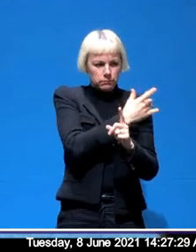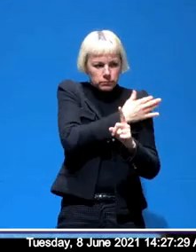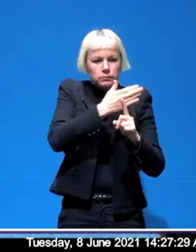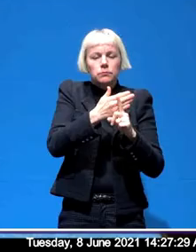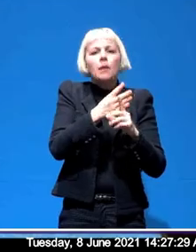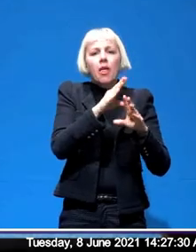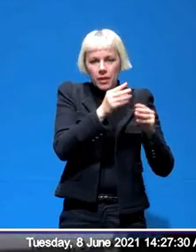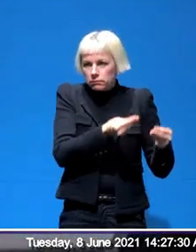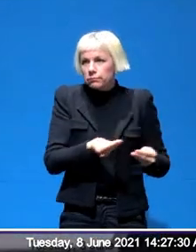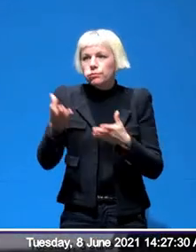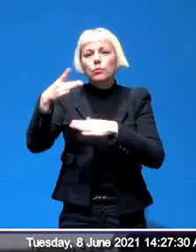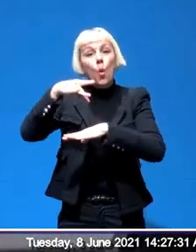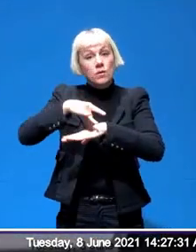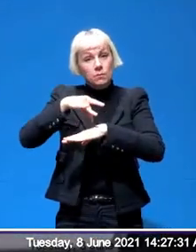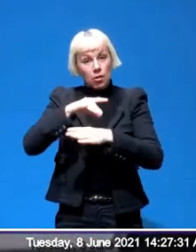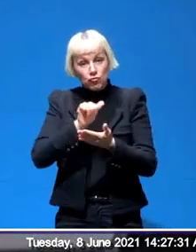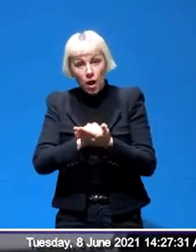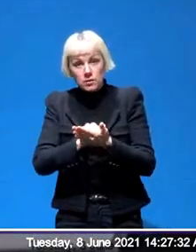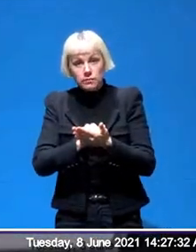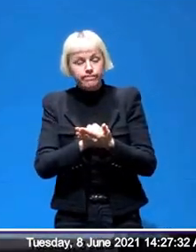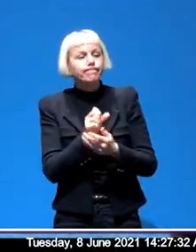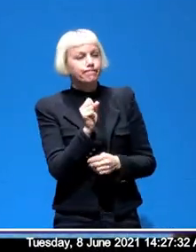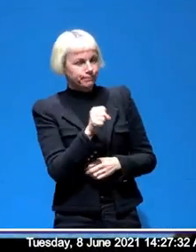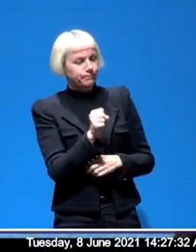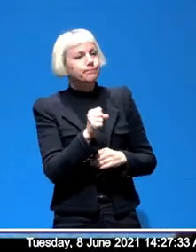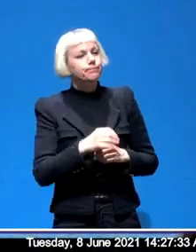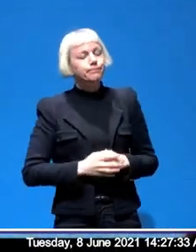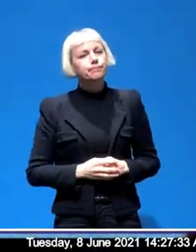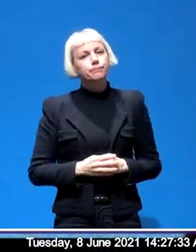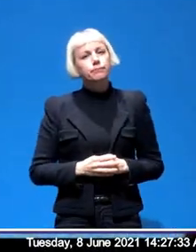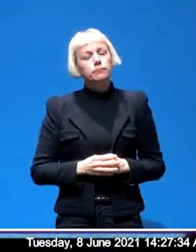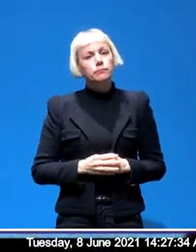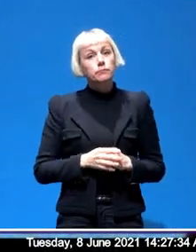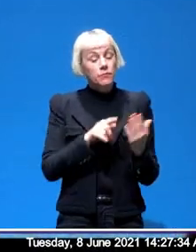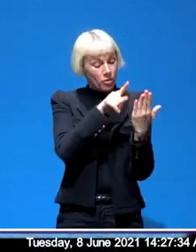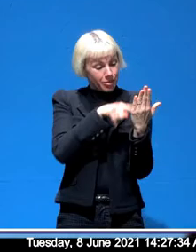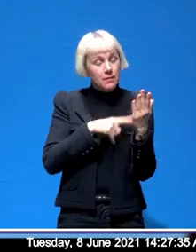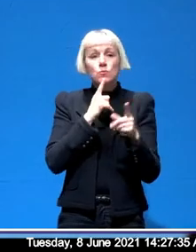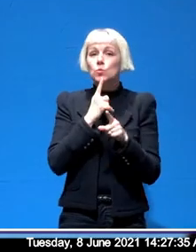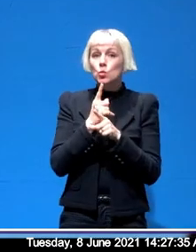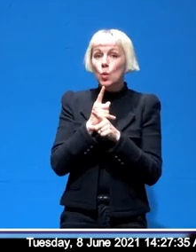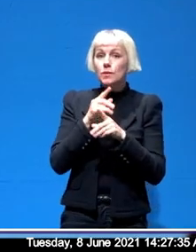Correct, yes. The incident that this reports upon is the admission to hospital; is that right?